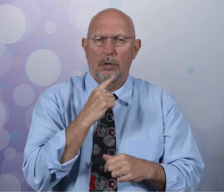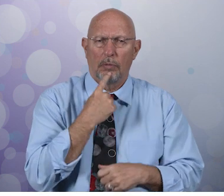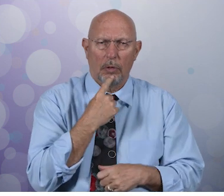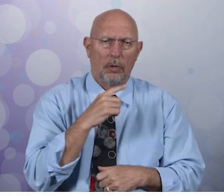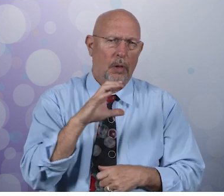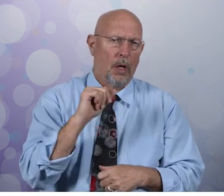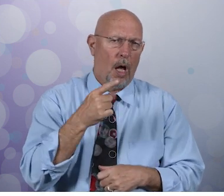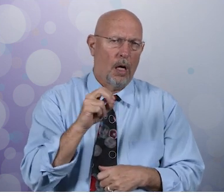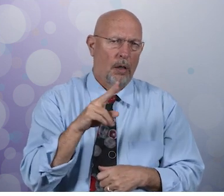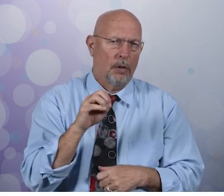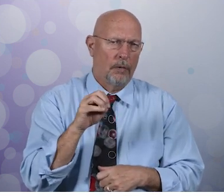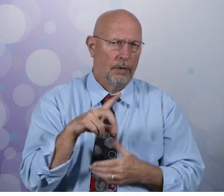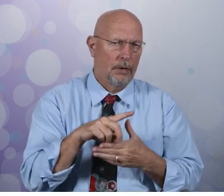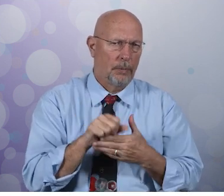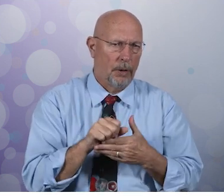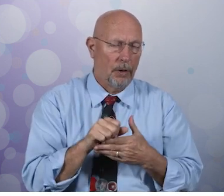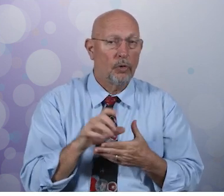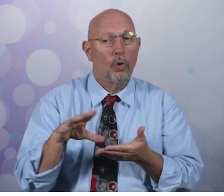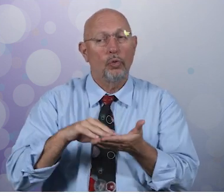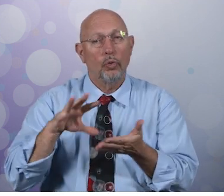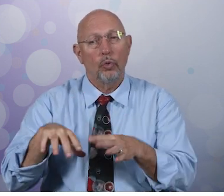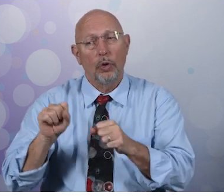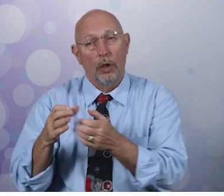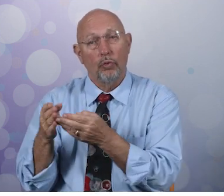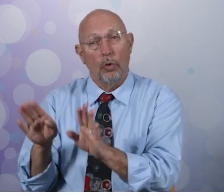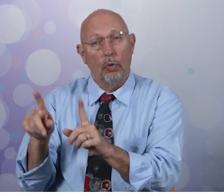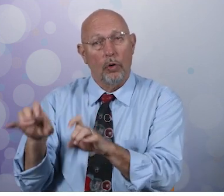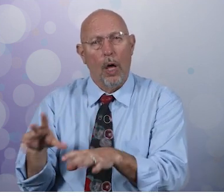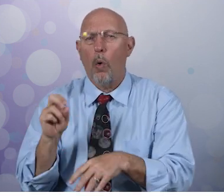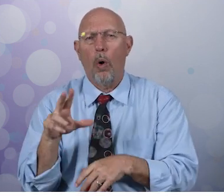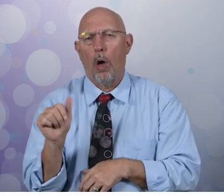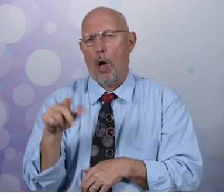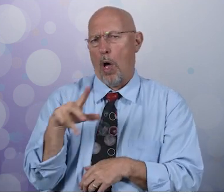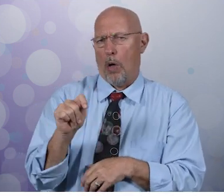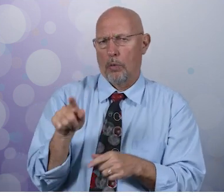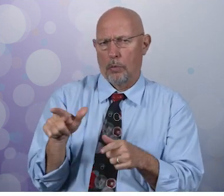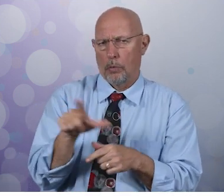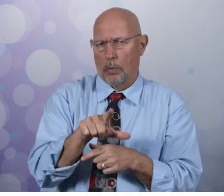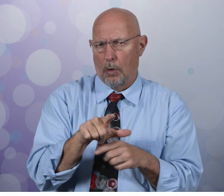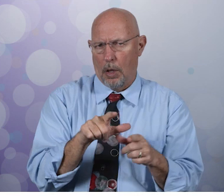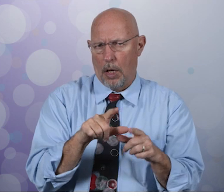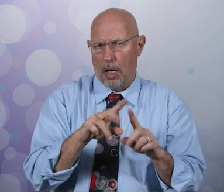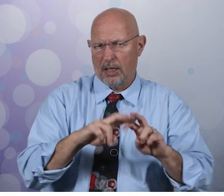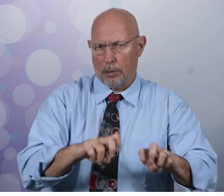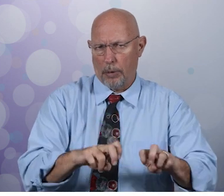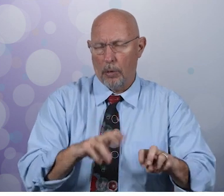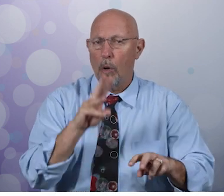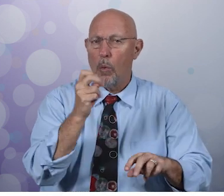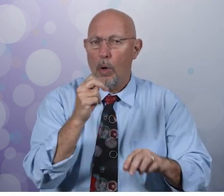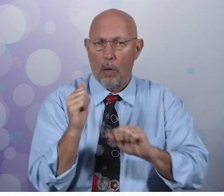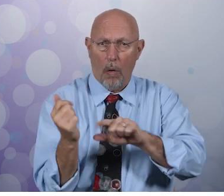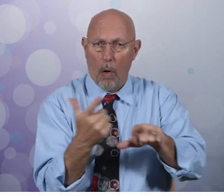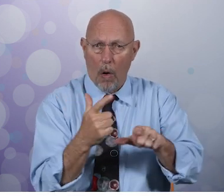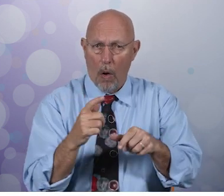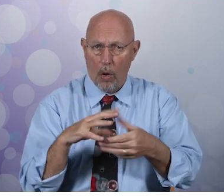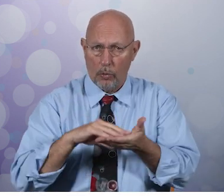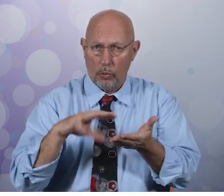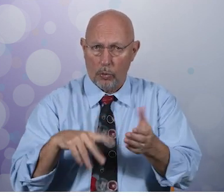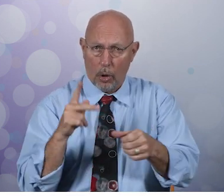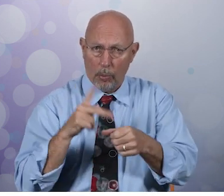Students will take either the general test or an alternate assessment. When all students participate in testing,